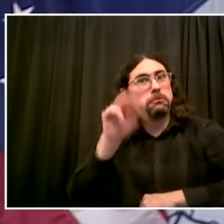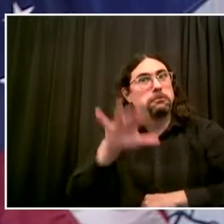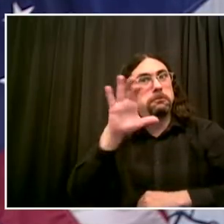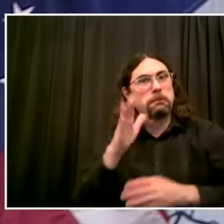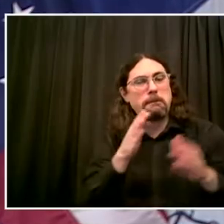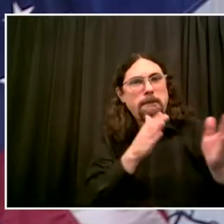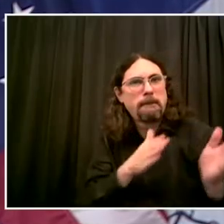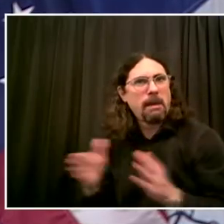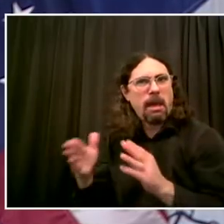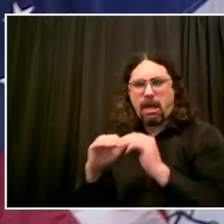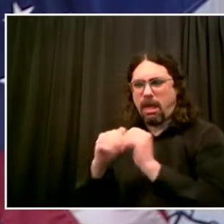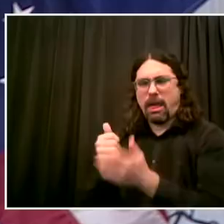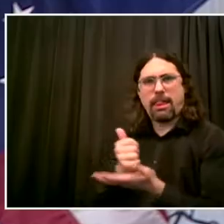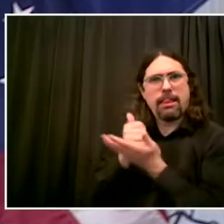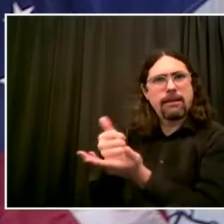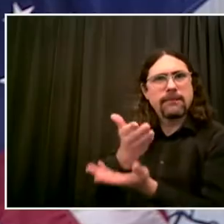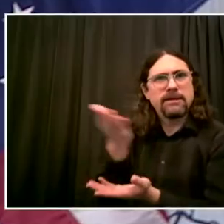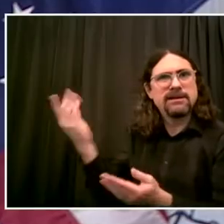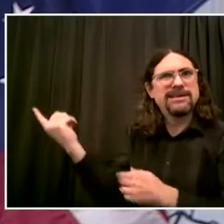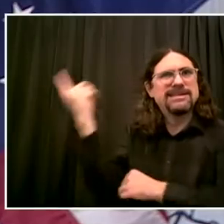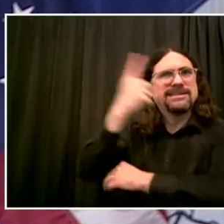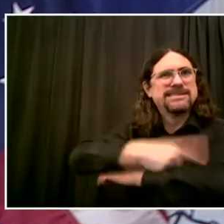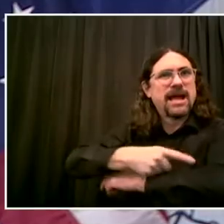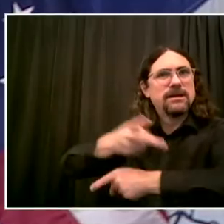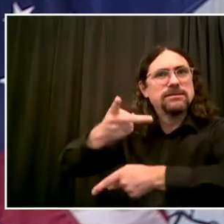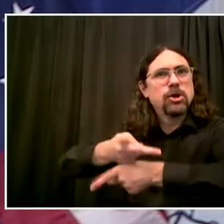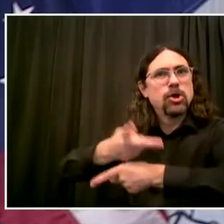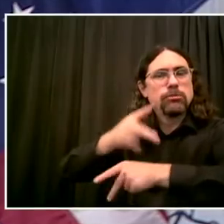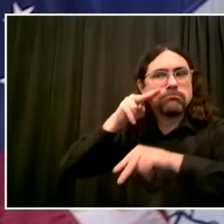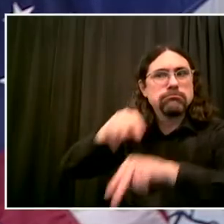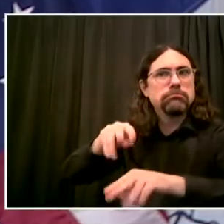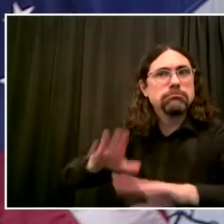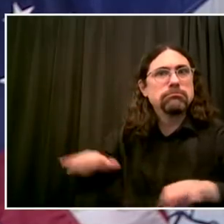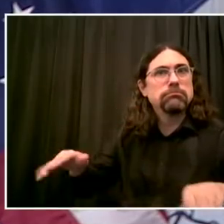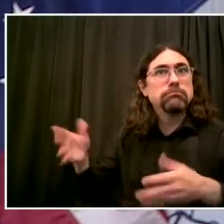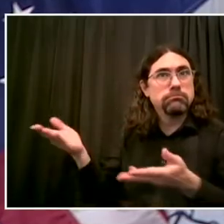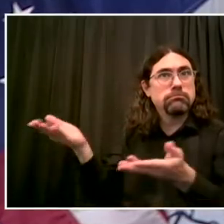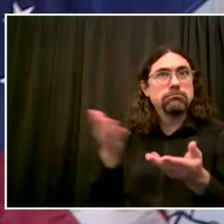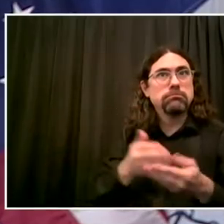. Y MSECOND QUESTION HAS TO DO WITH YOUR PHASE I REOPENING WHERE